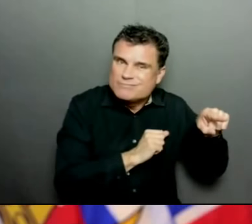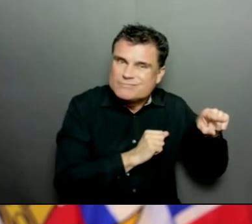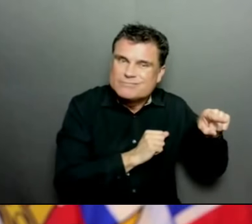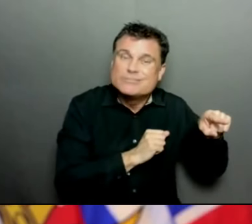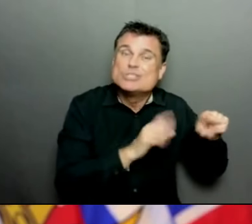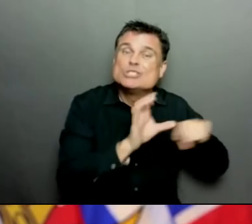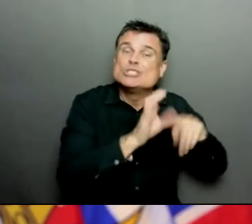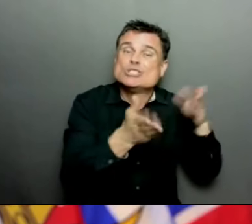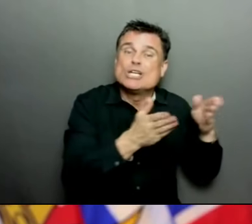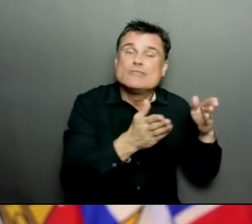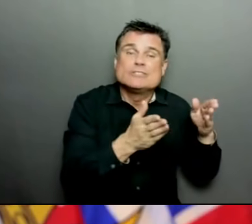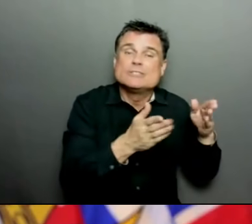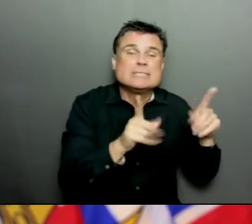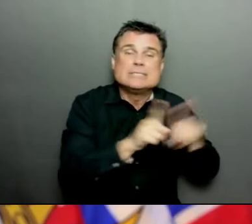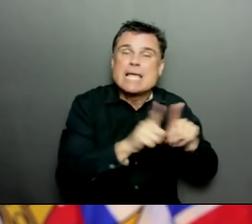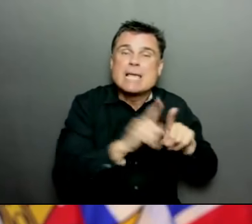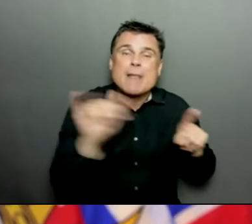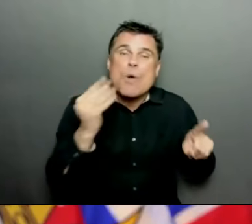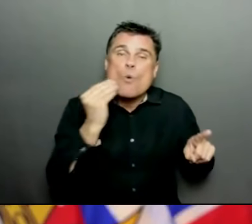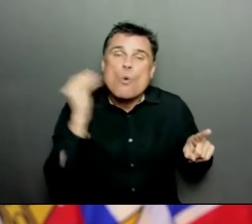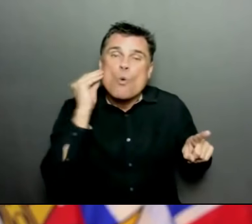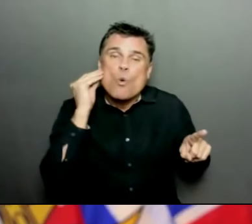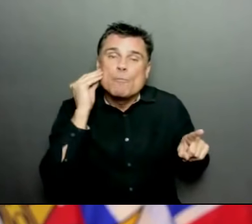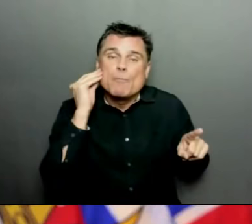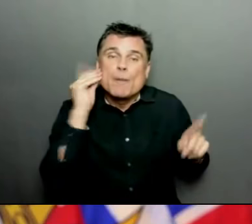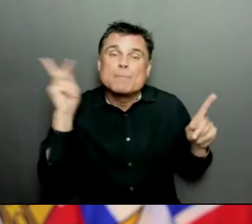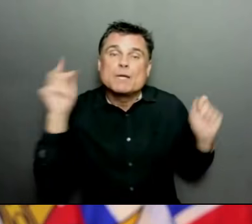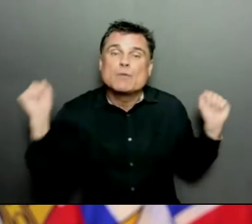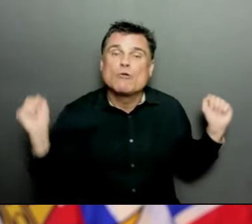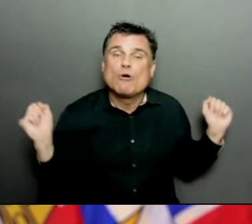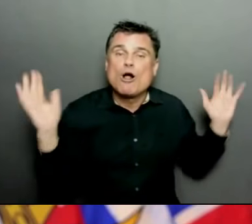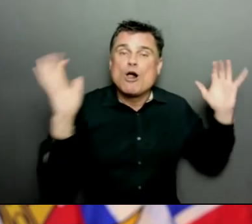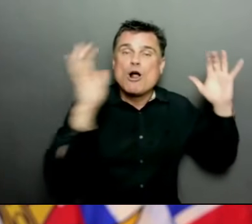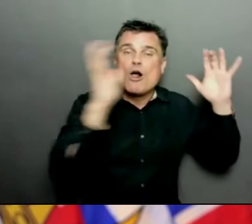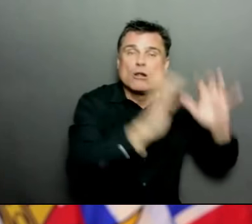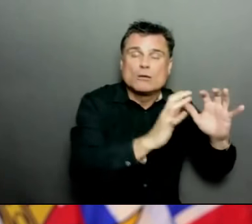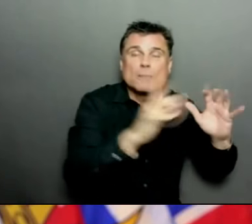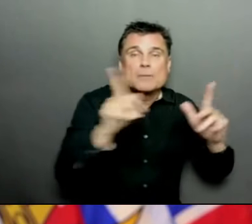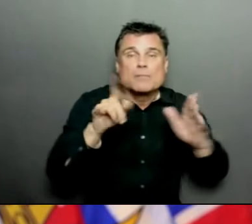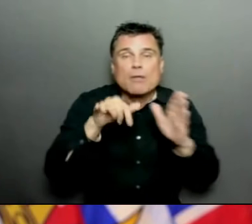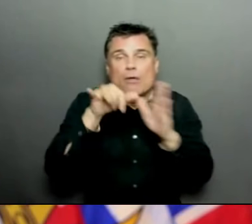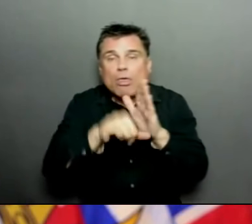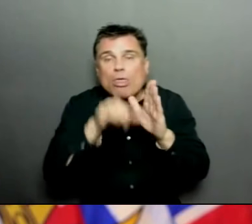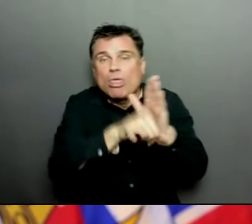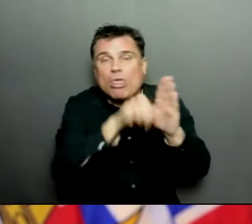in a church or in a home, or you are in a mall, it recognizes opportunities for